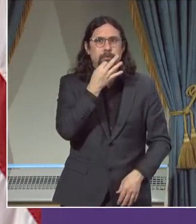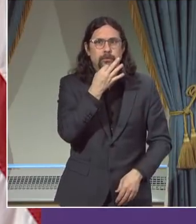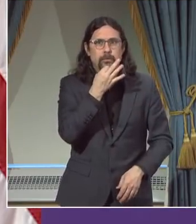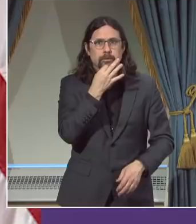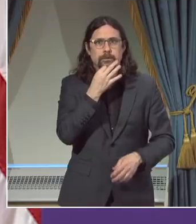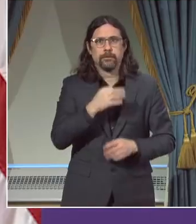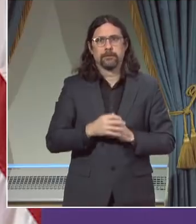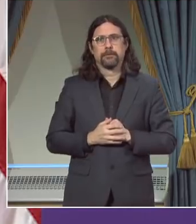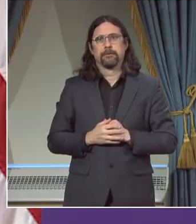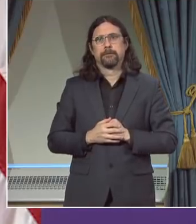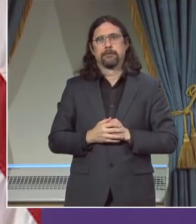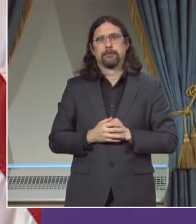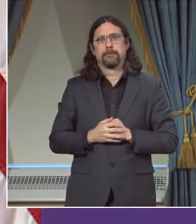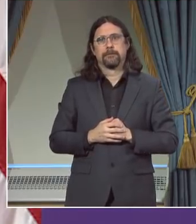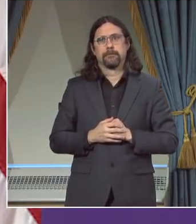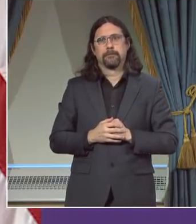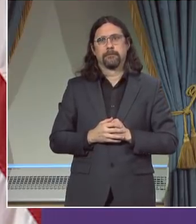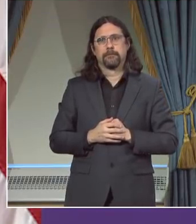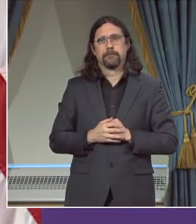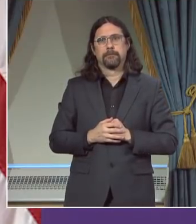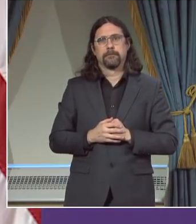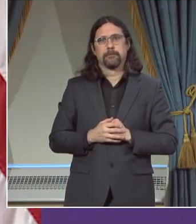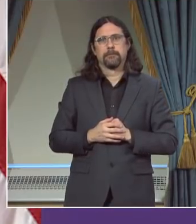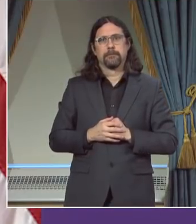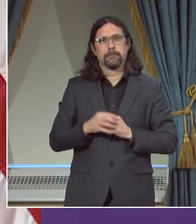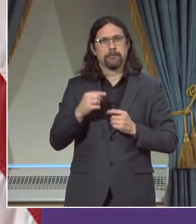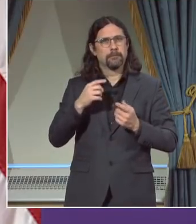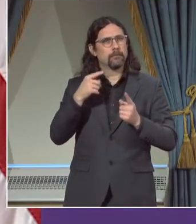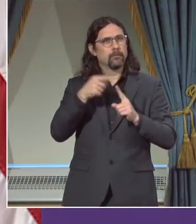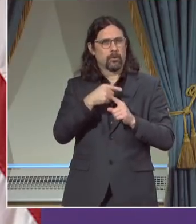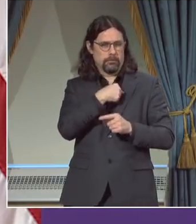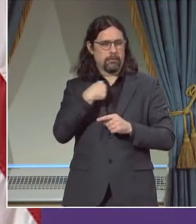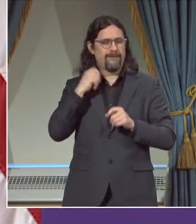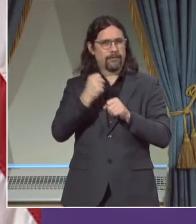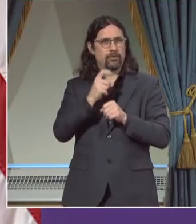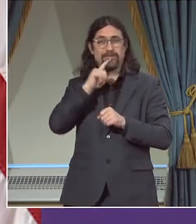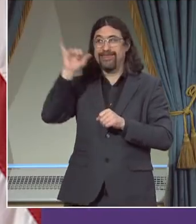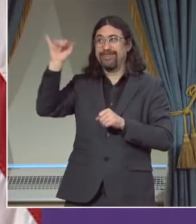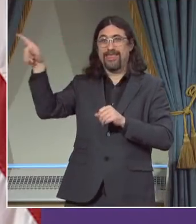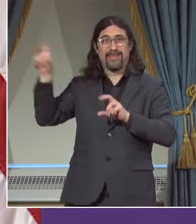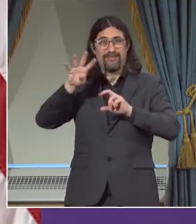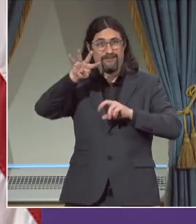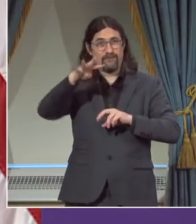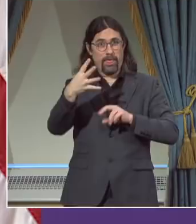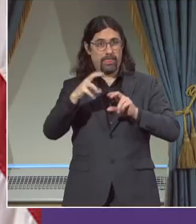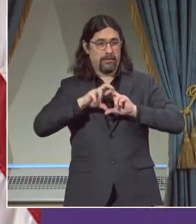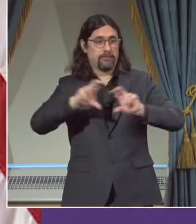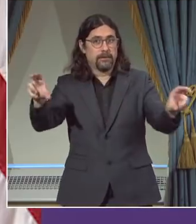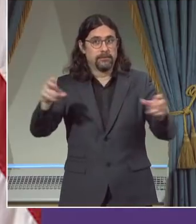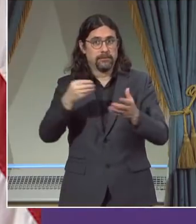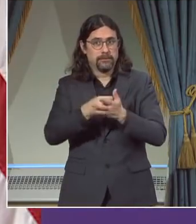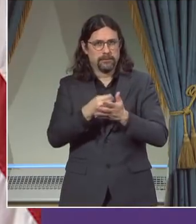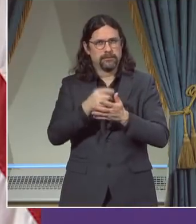ANOTHER STIMULUS BILL IS COMING SOON. W HEA VETOE NSREU THAT THAT STIMULUS BILL REFLECTS WHAT'S HAPPENING NOW,